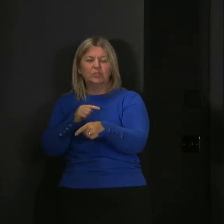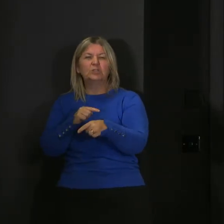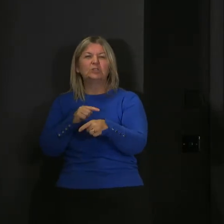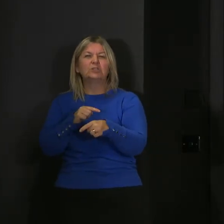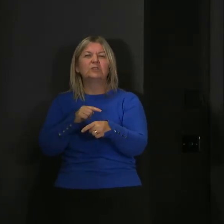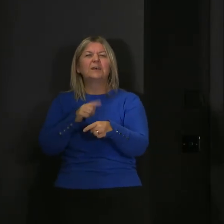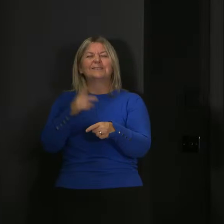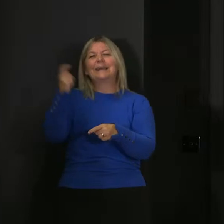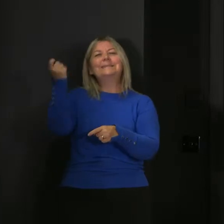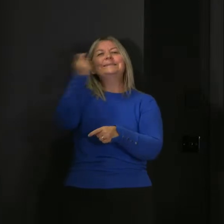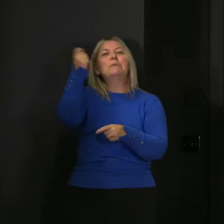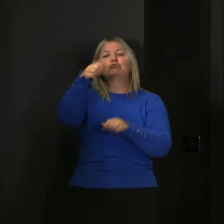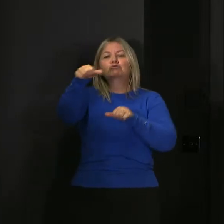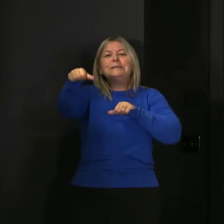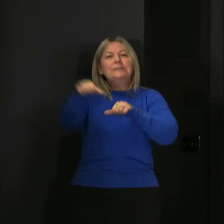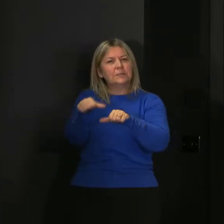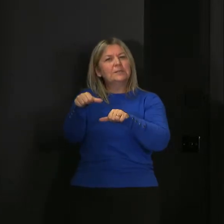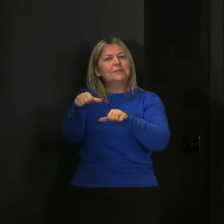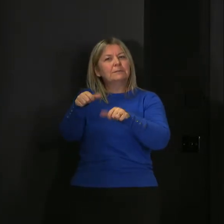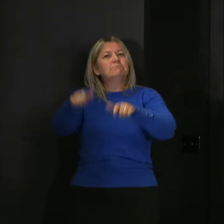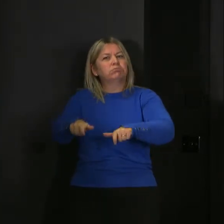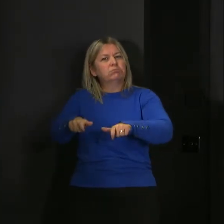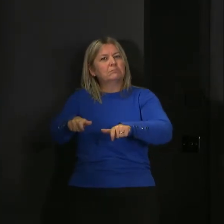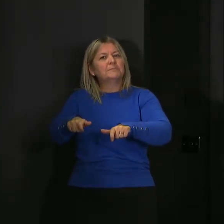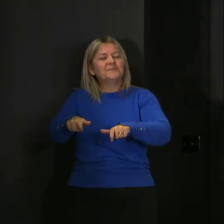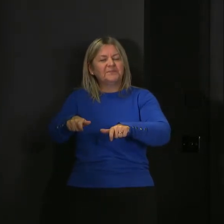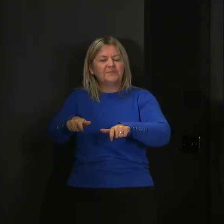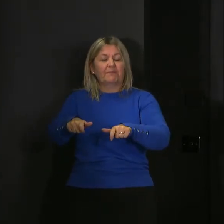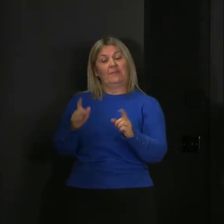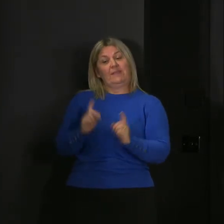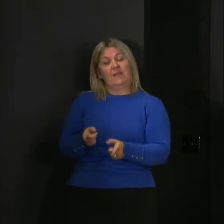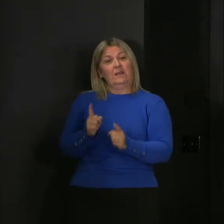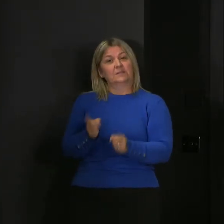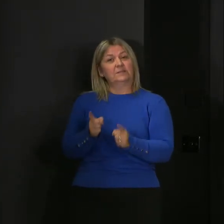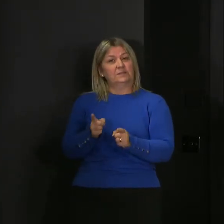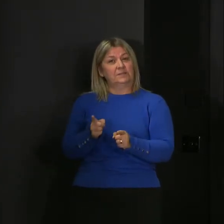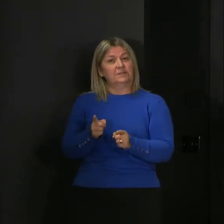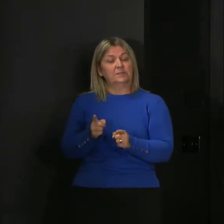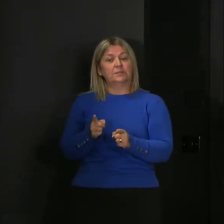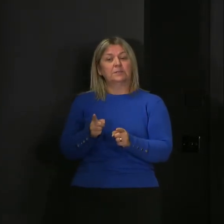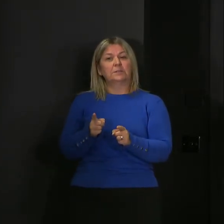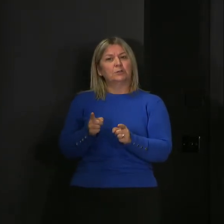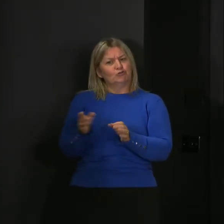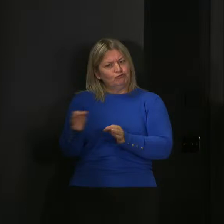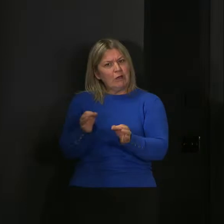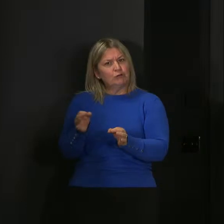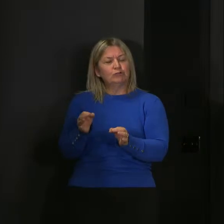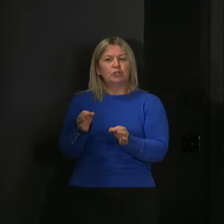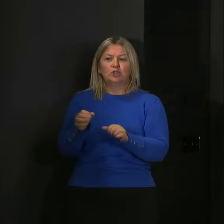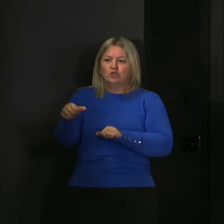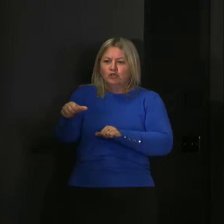circuit breaker. One of the biggest advantages of applying these measures in a short, sharp way,